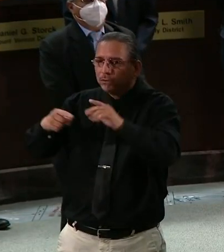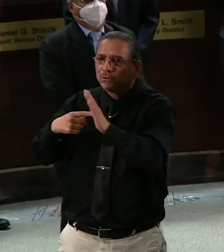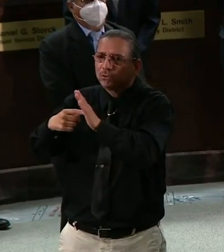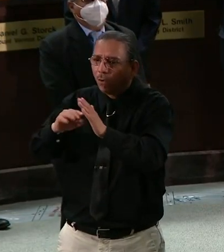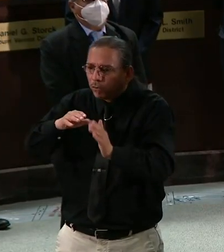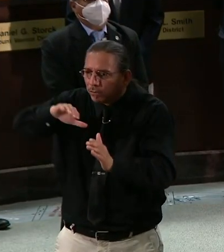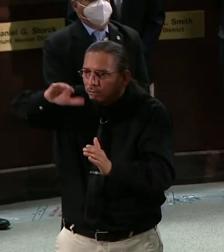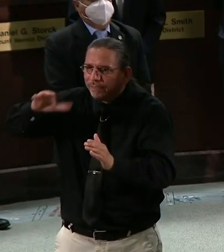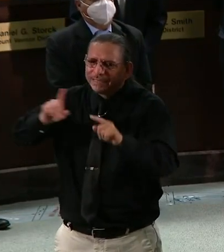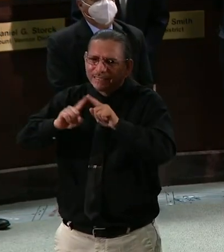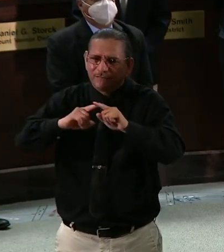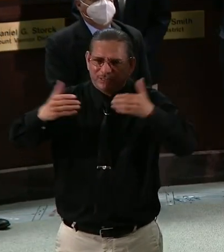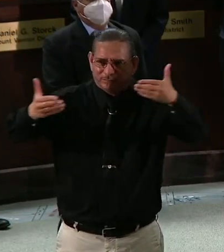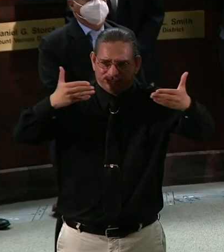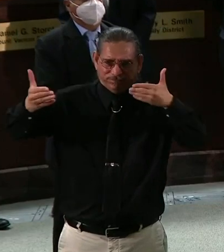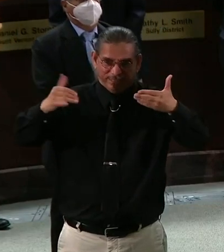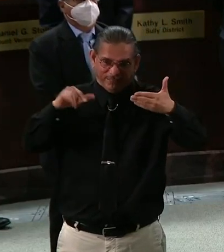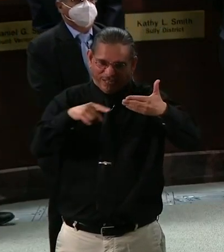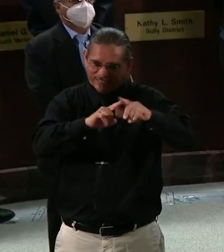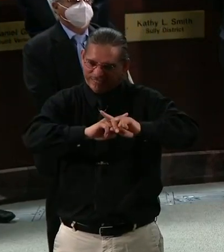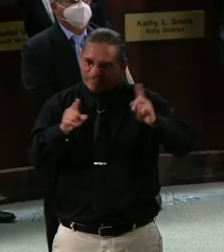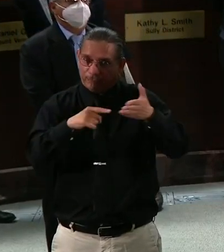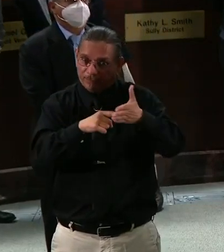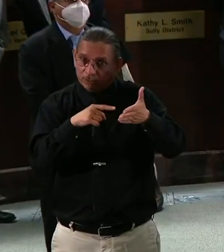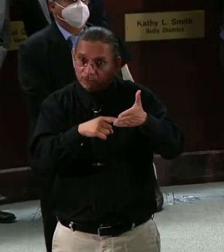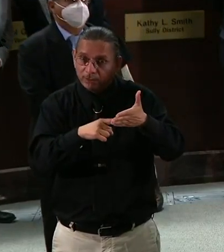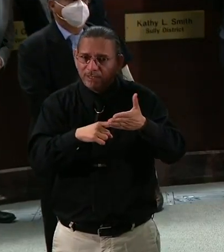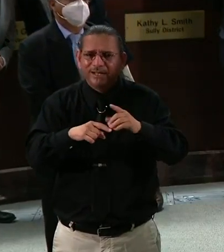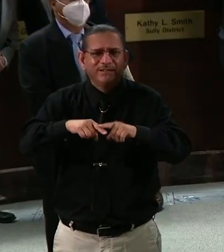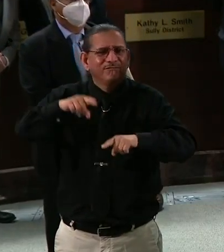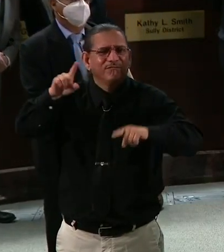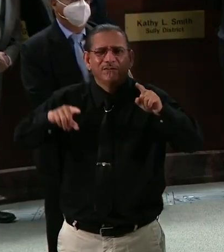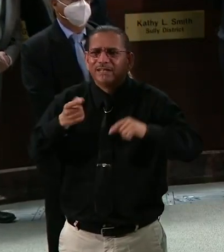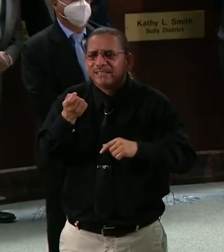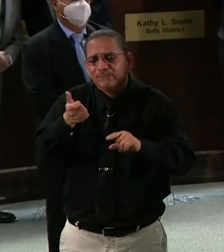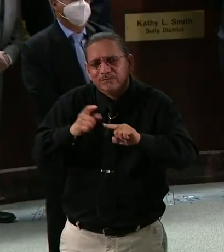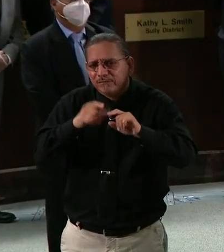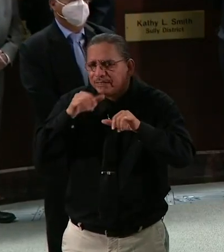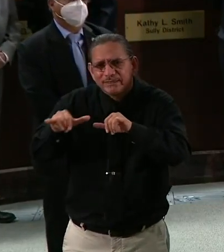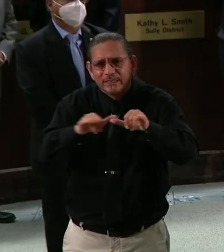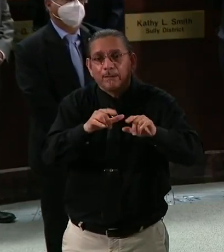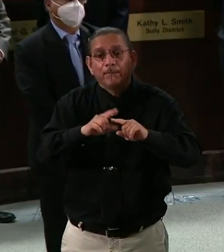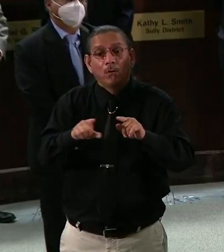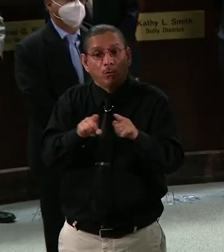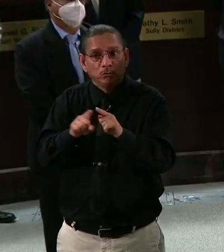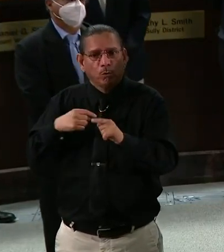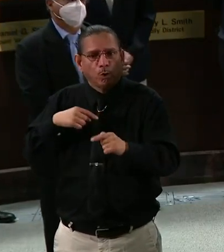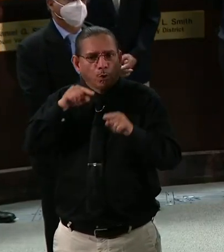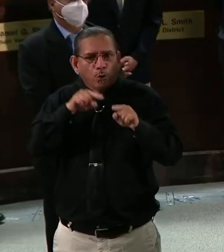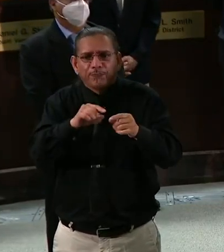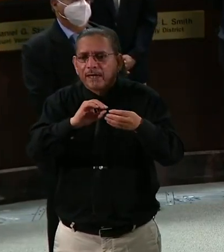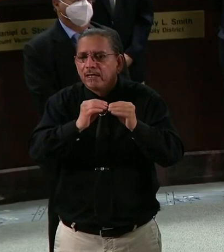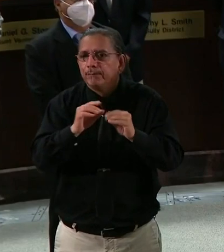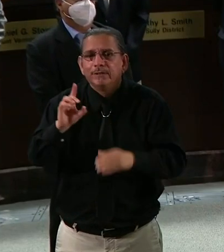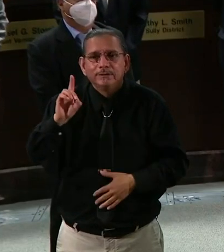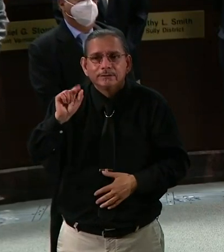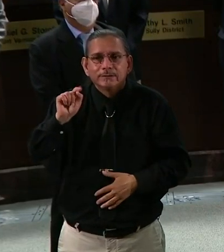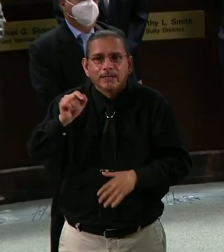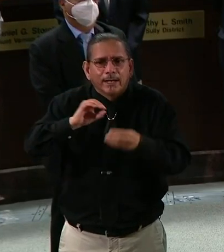MODELS AND- TALKING WE FOLLOW THE MODELS- AND- THAT THEY VERY